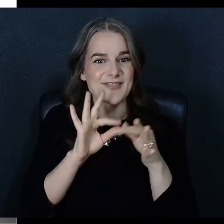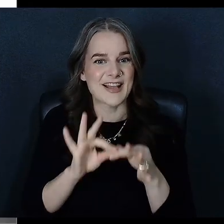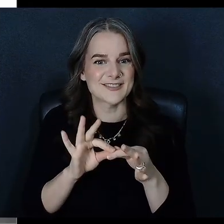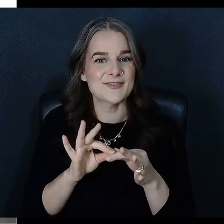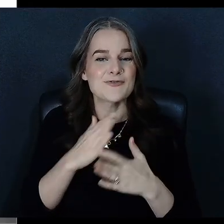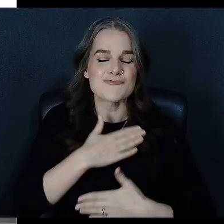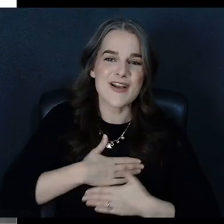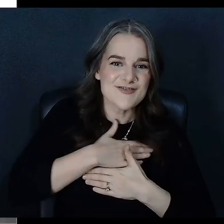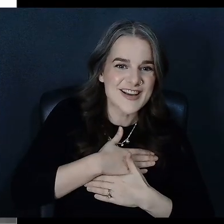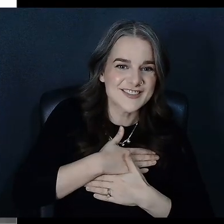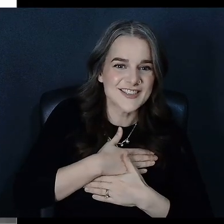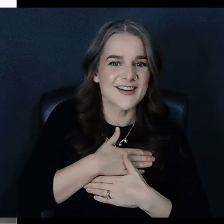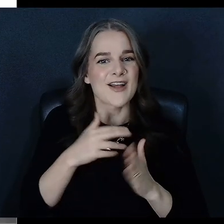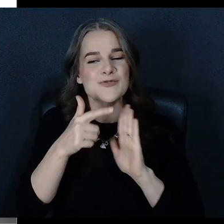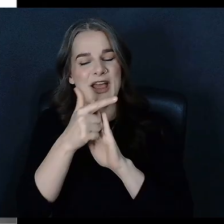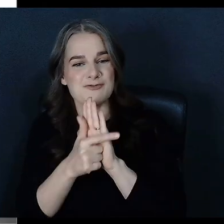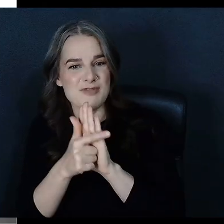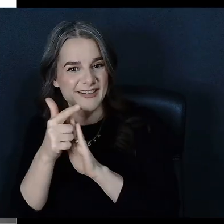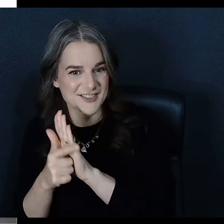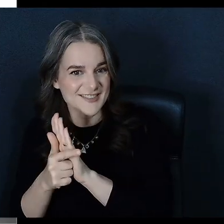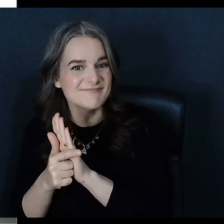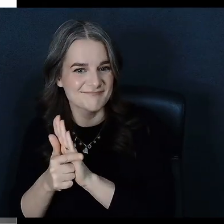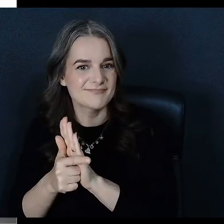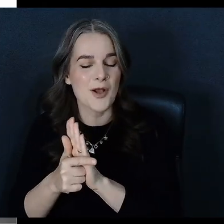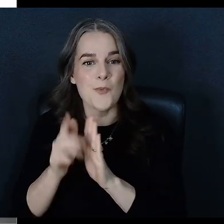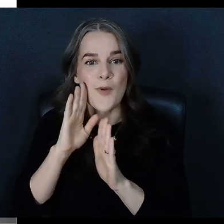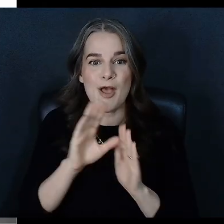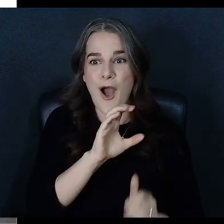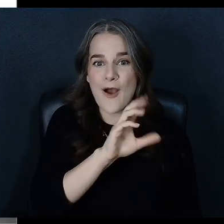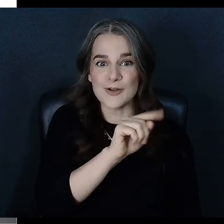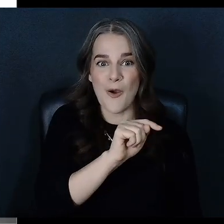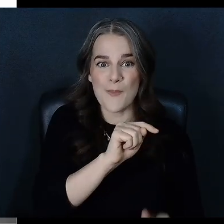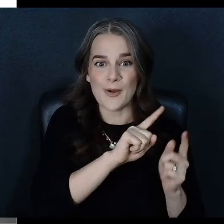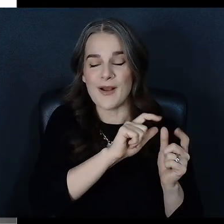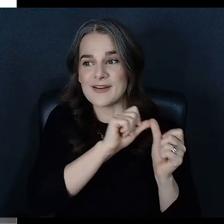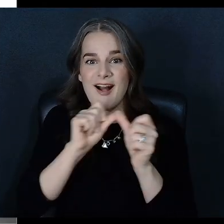next month in October, and it goes until the end of December.